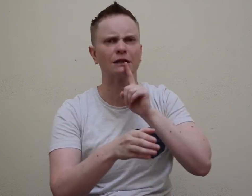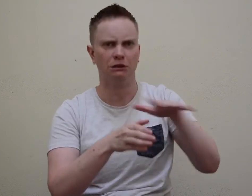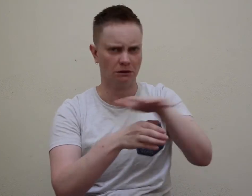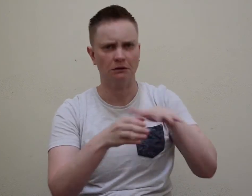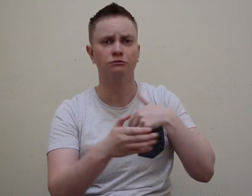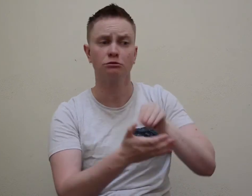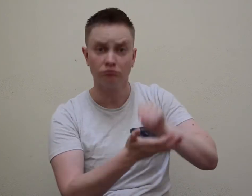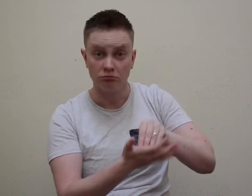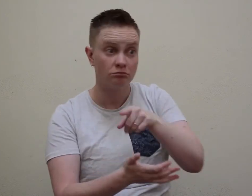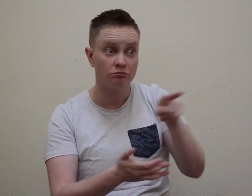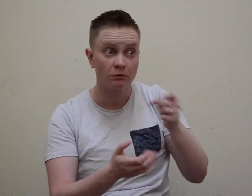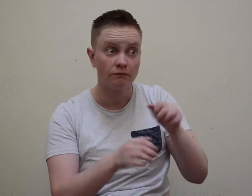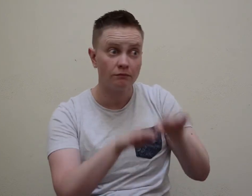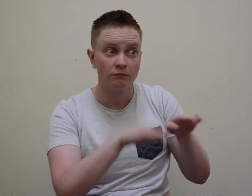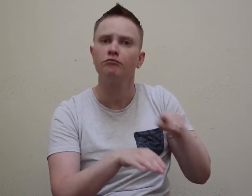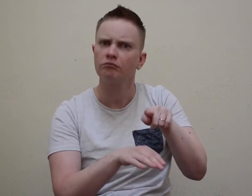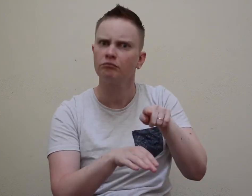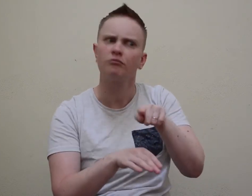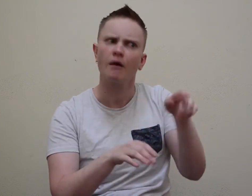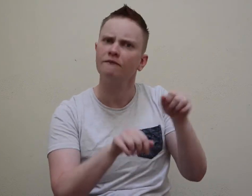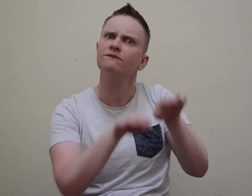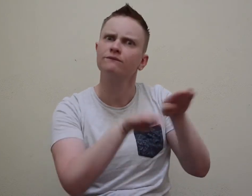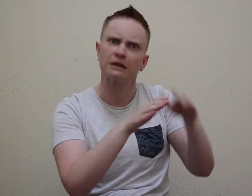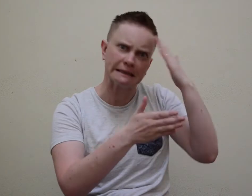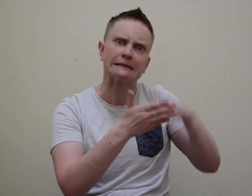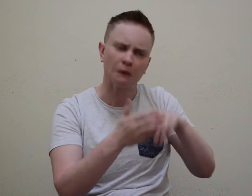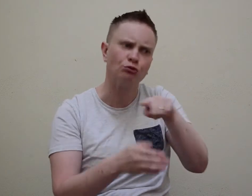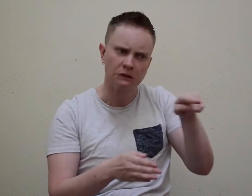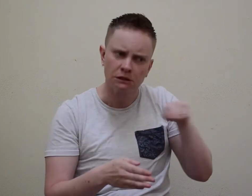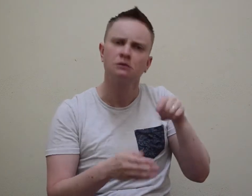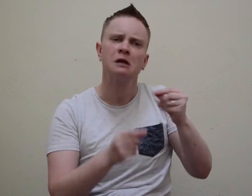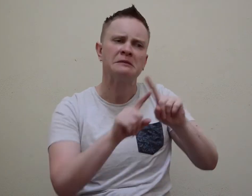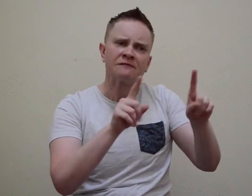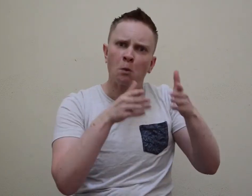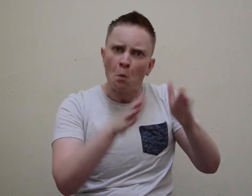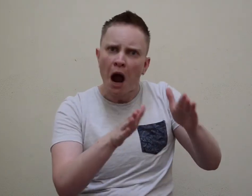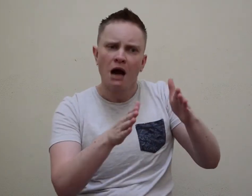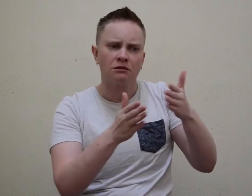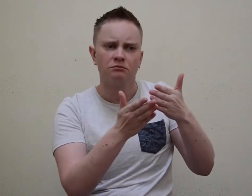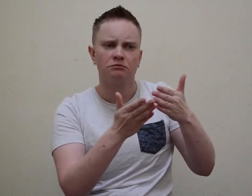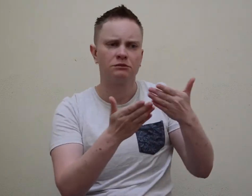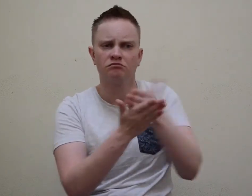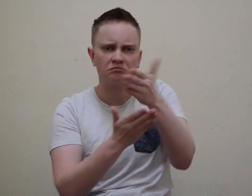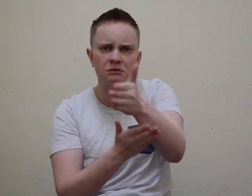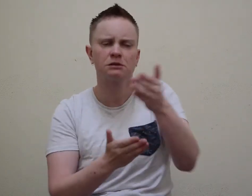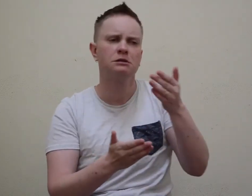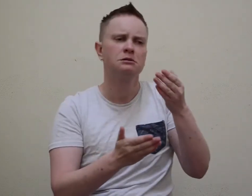where it's a hearing group. And I was asking people if they had had similar experiences. And they'd said, yes, they talked about some ways